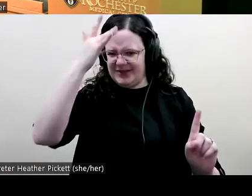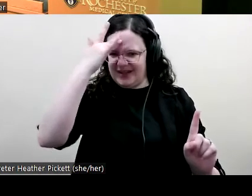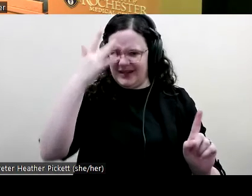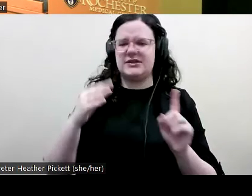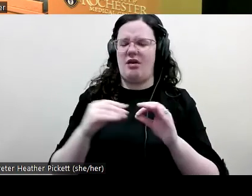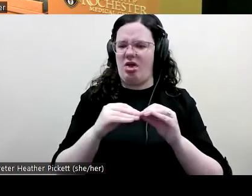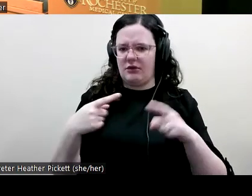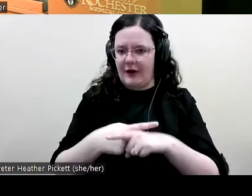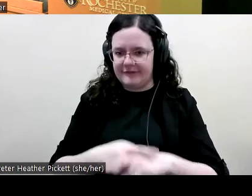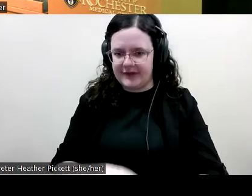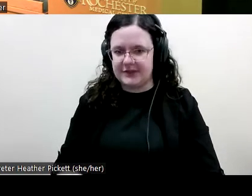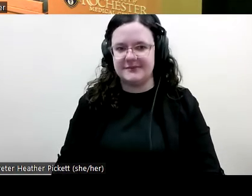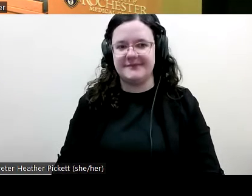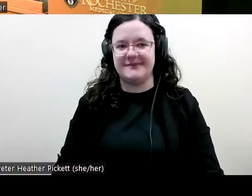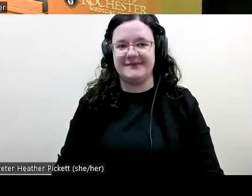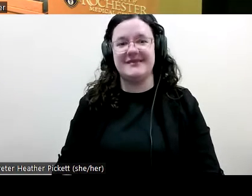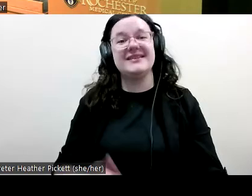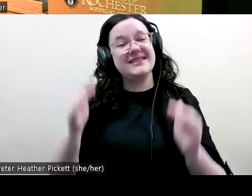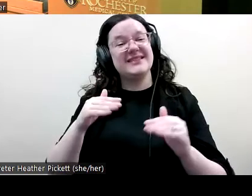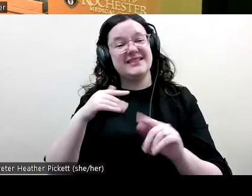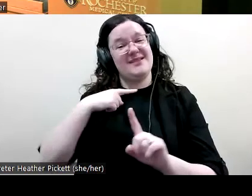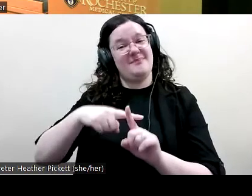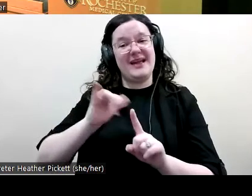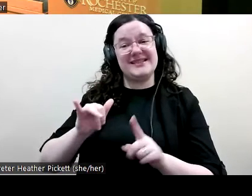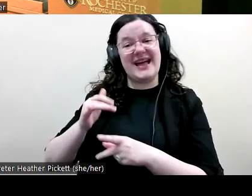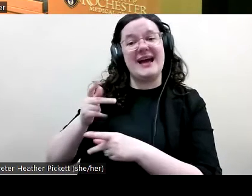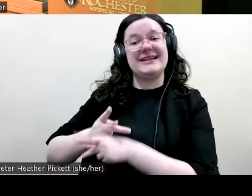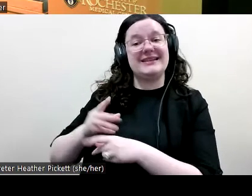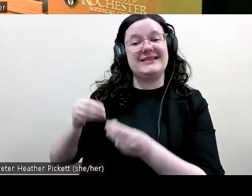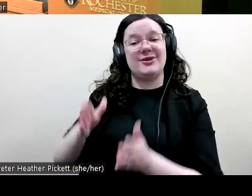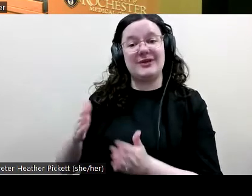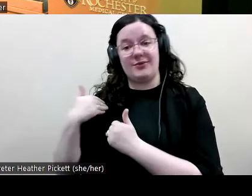giving burden um which it which it truly is because you're you're not expecting it right